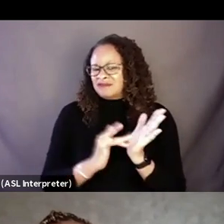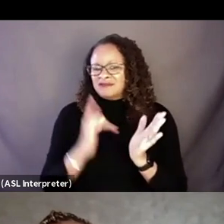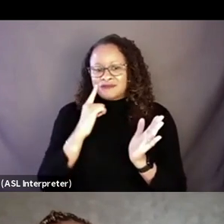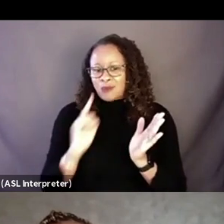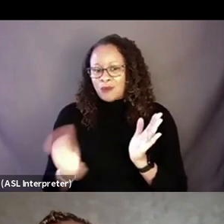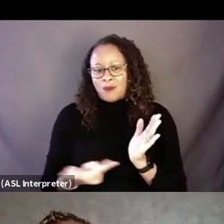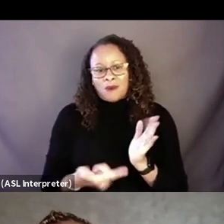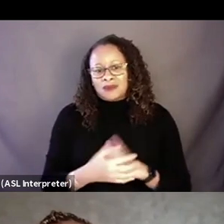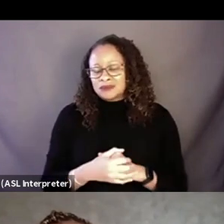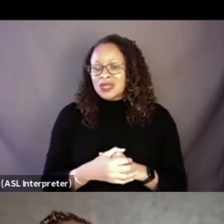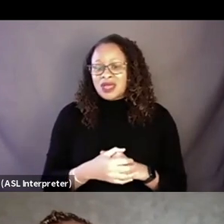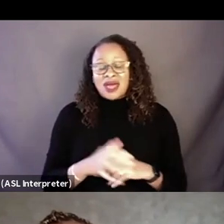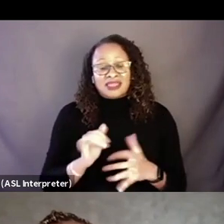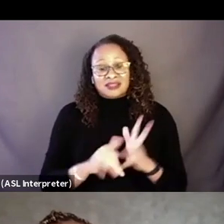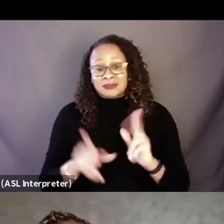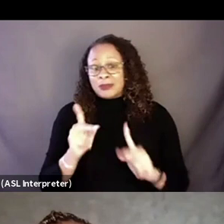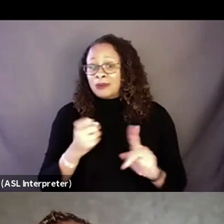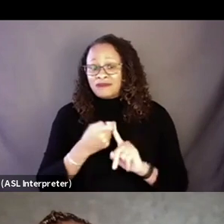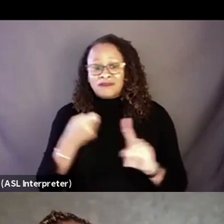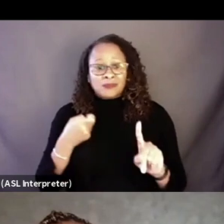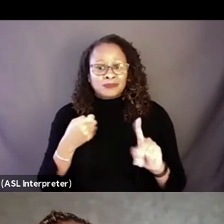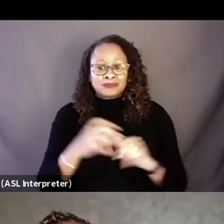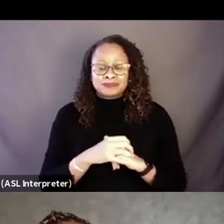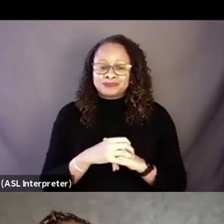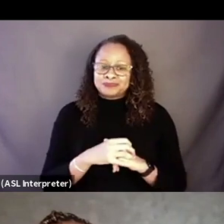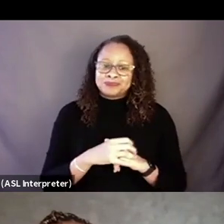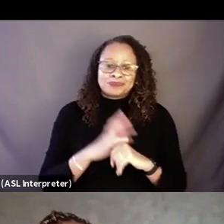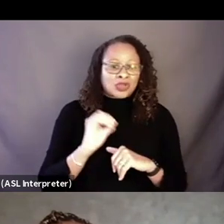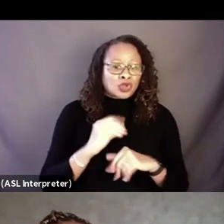And these are from our co-producers in Canada